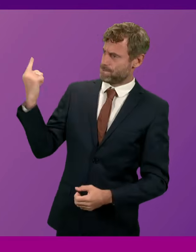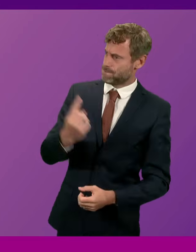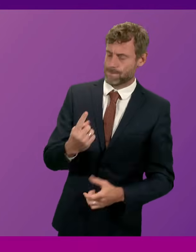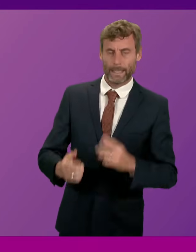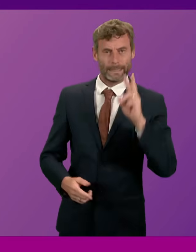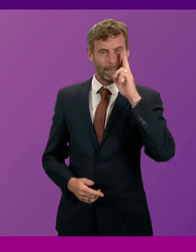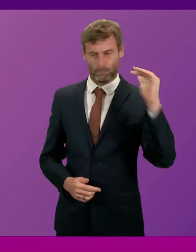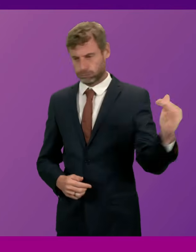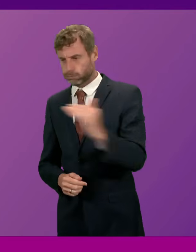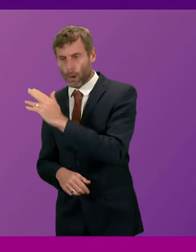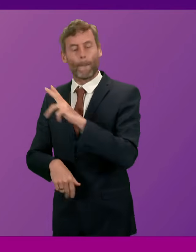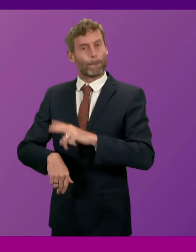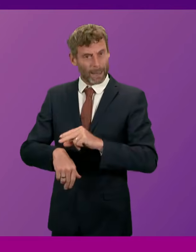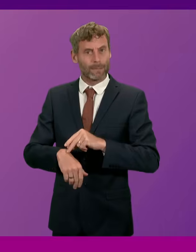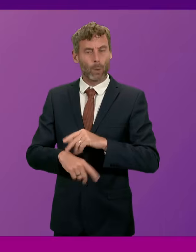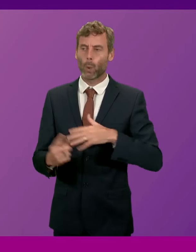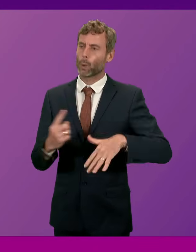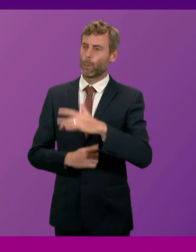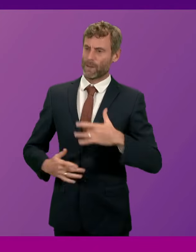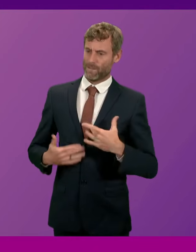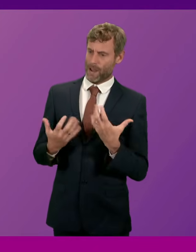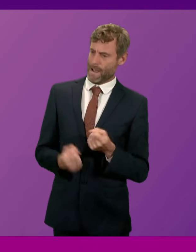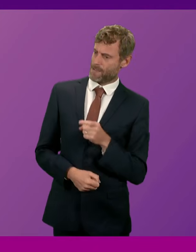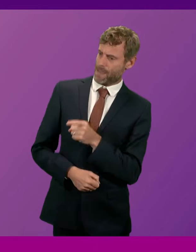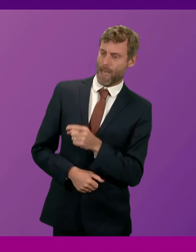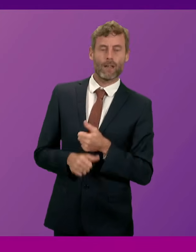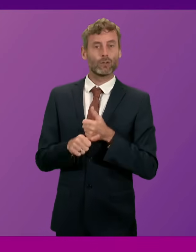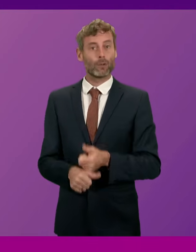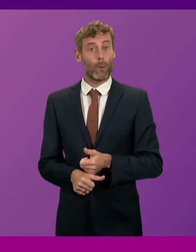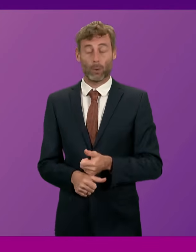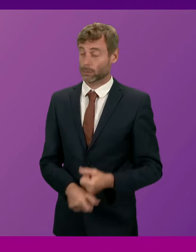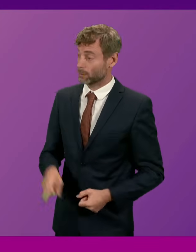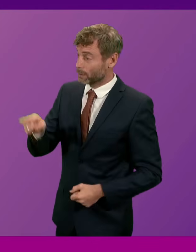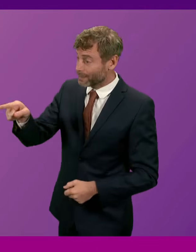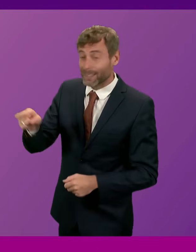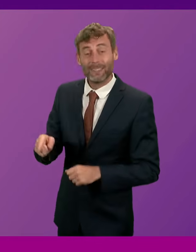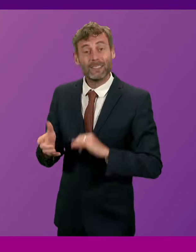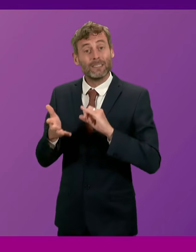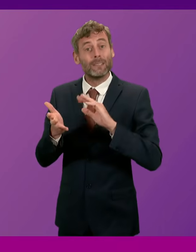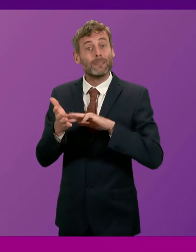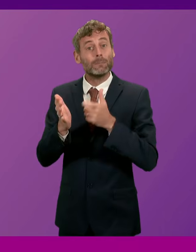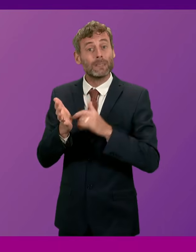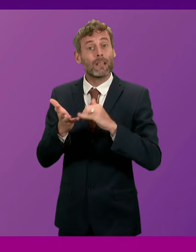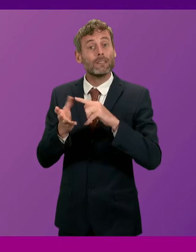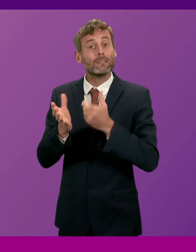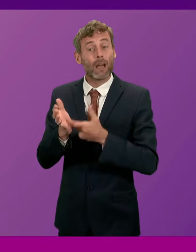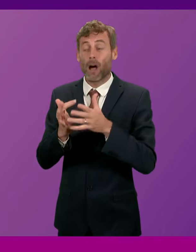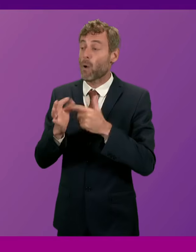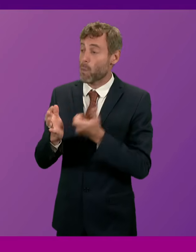issues are addressed. If he is not prepared to vote for the Government’s budget, Mr Sarwar is